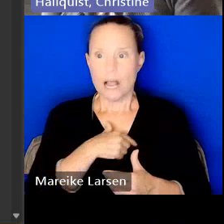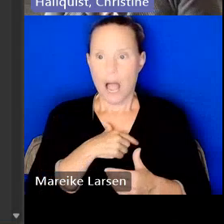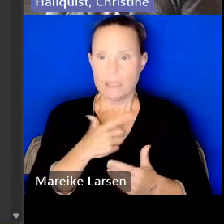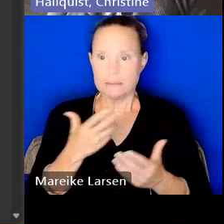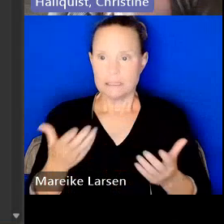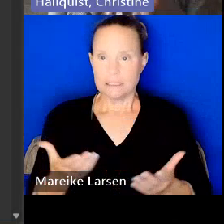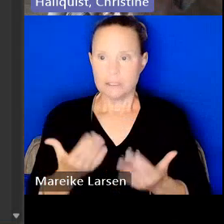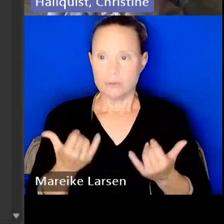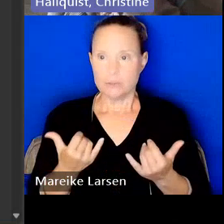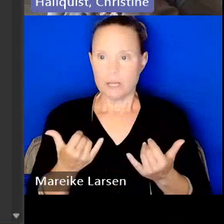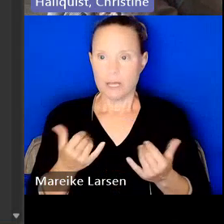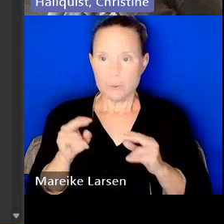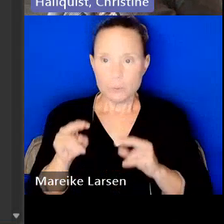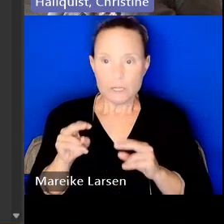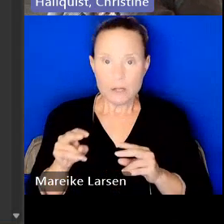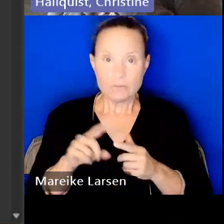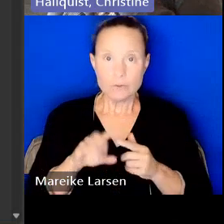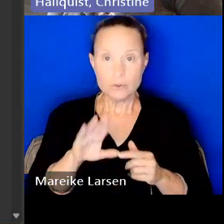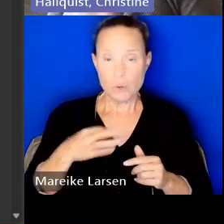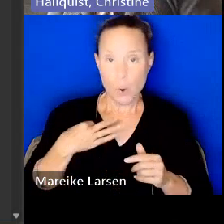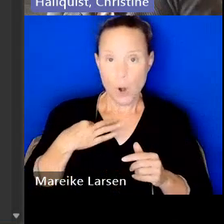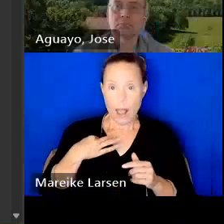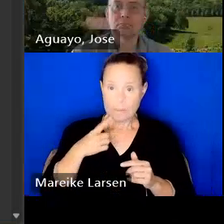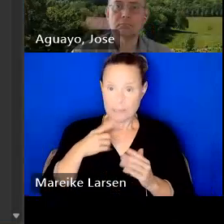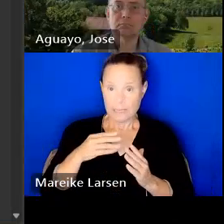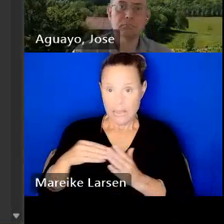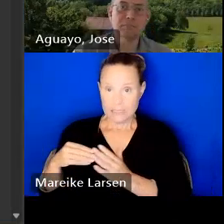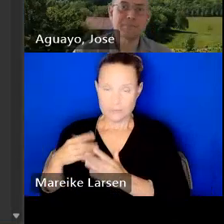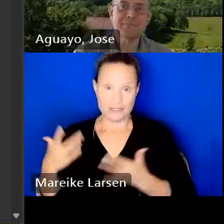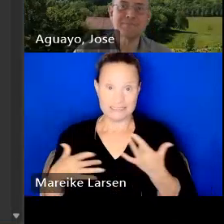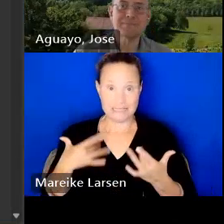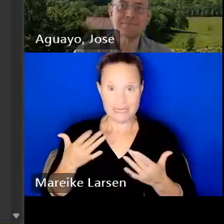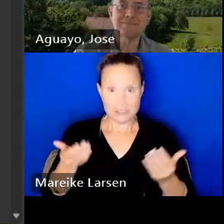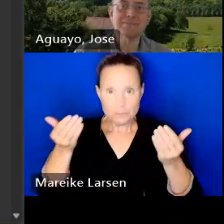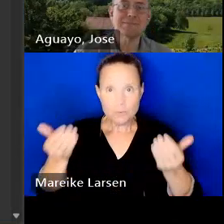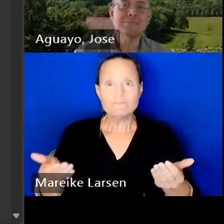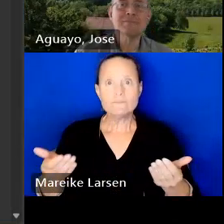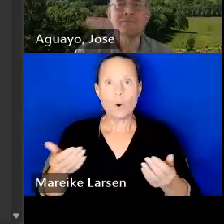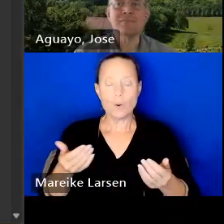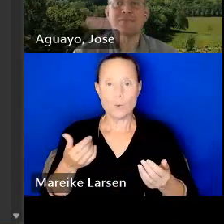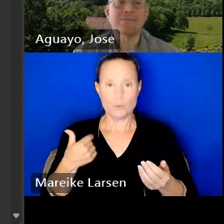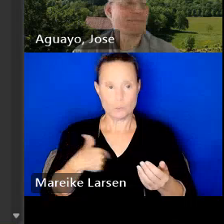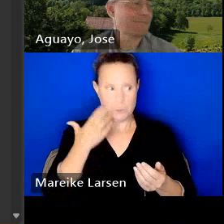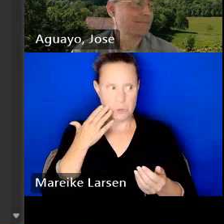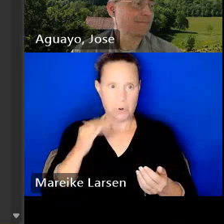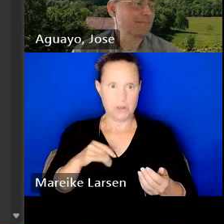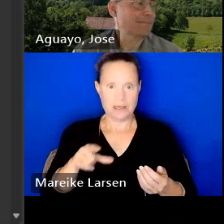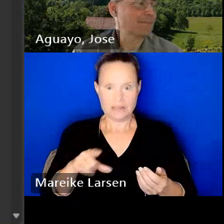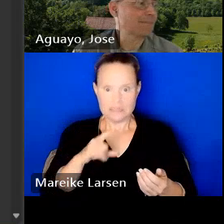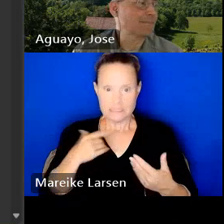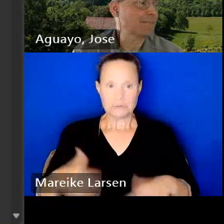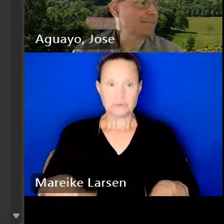webinar and we look forward to your applications and we're excited to move forward. We recognize this is an aggressive schedule.